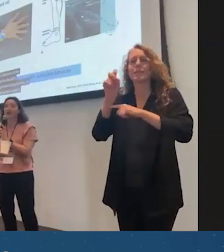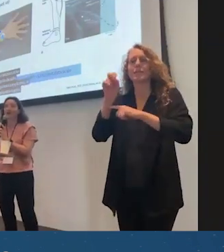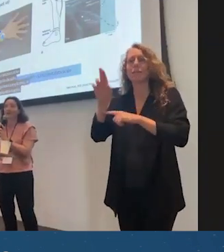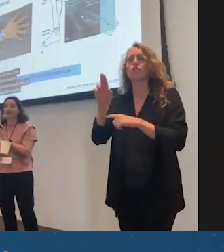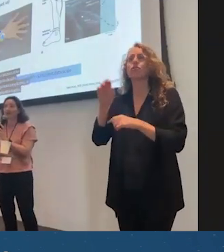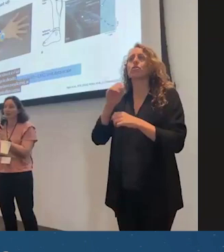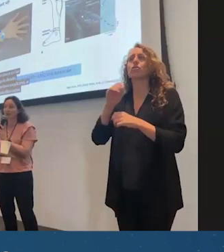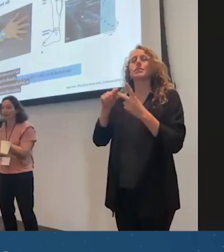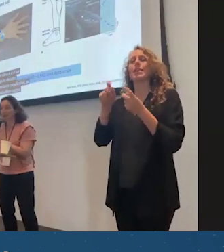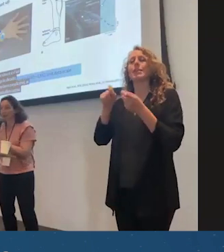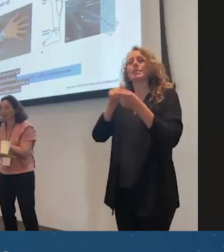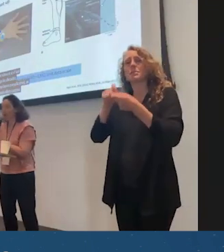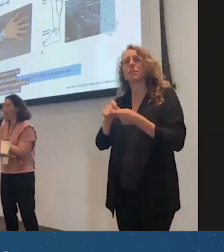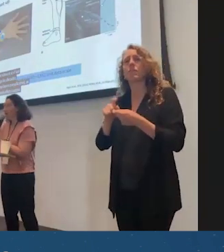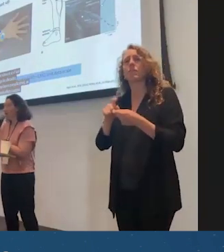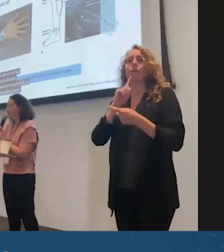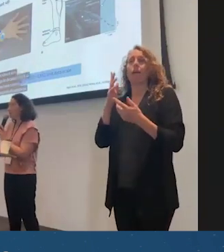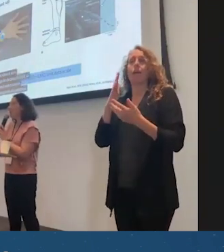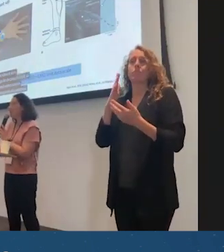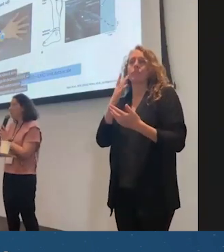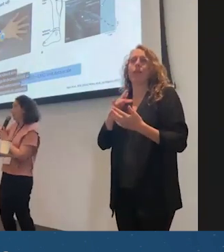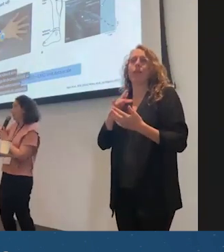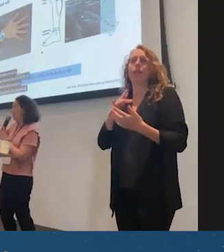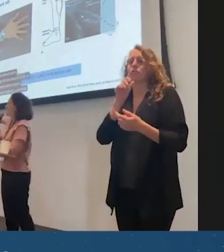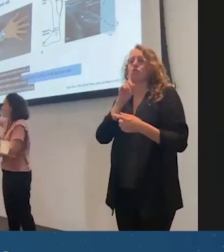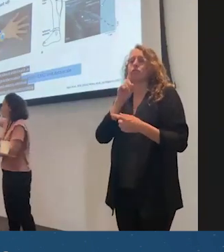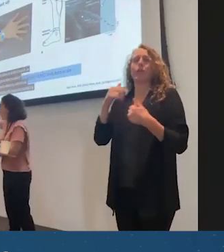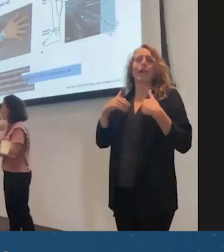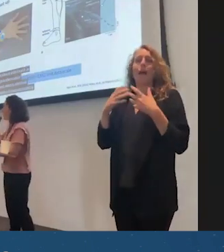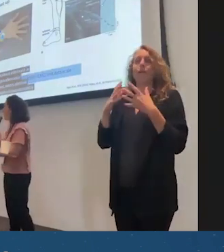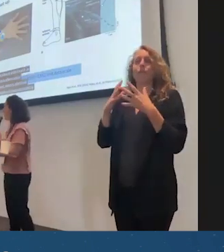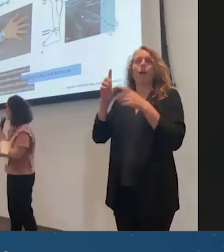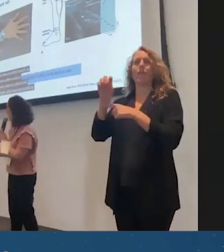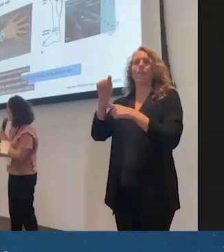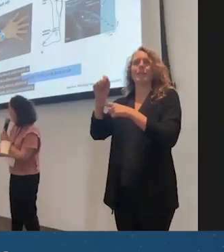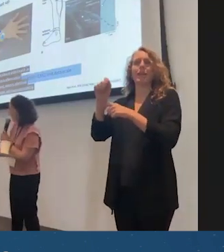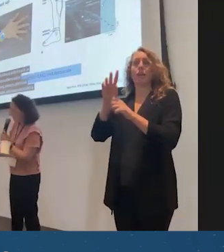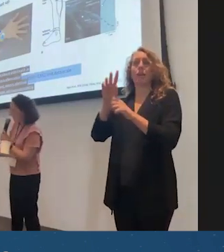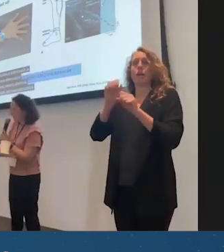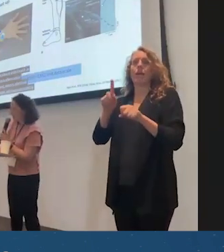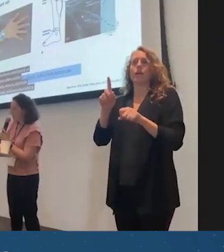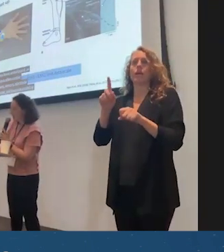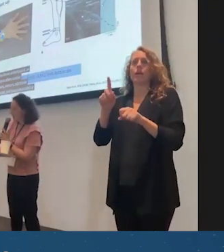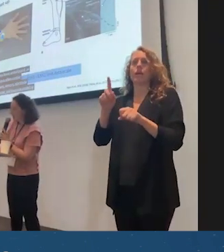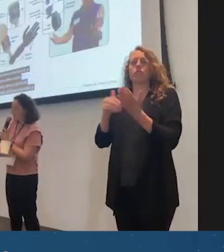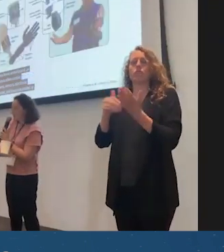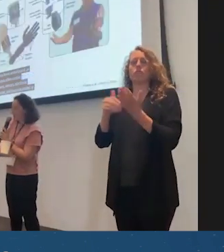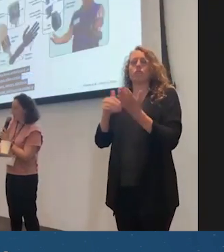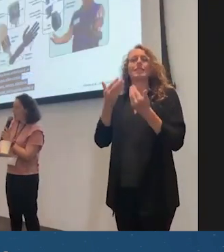lacks scalable data, so not super reproducible at scale.